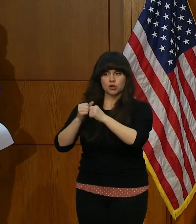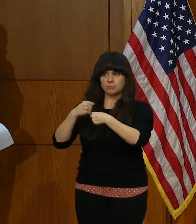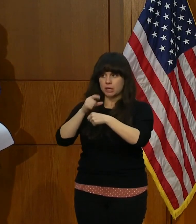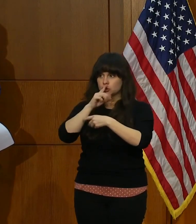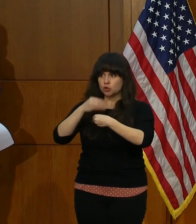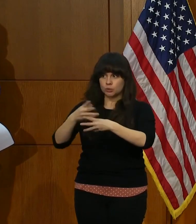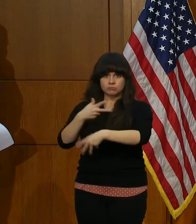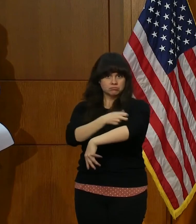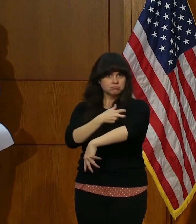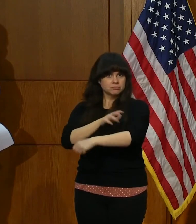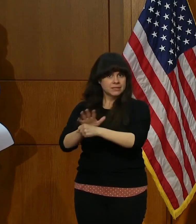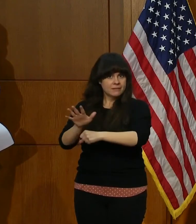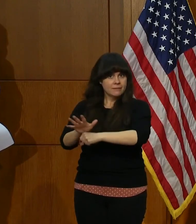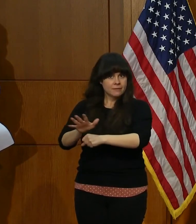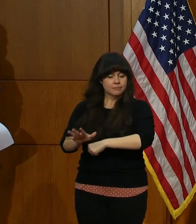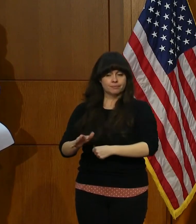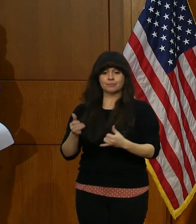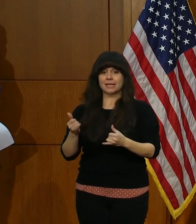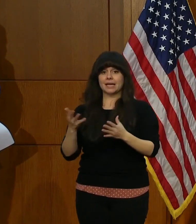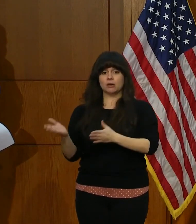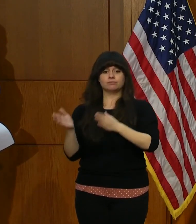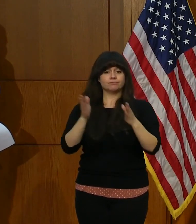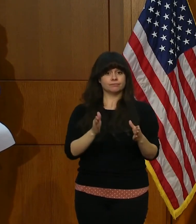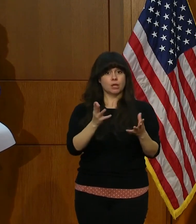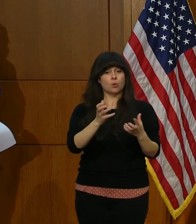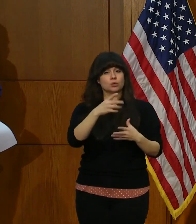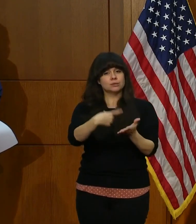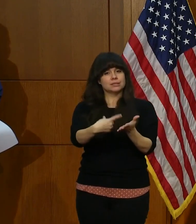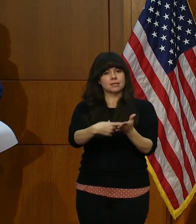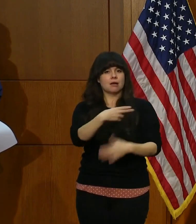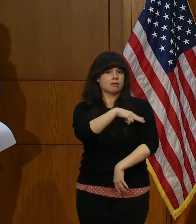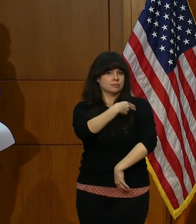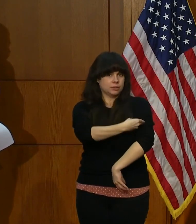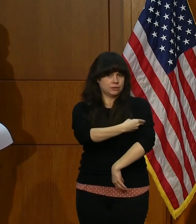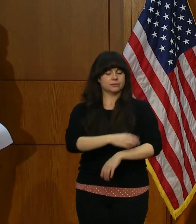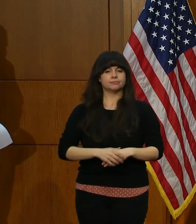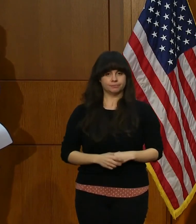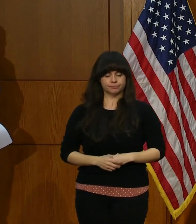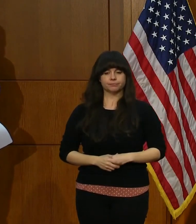PHARMACIES TO GET MORE SHOTS IN MORE ARMS FASTER. NOW LET'S